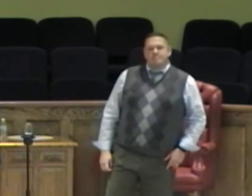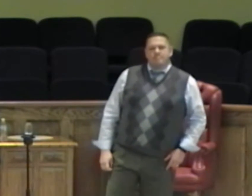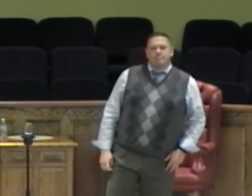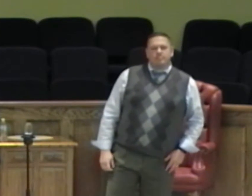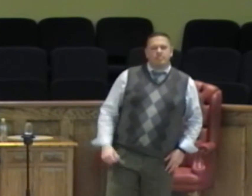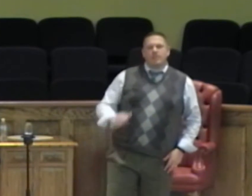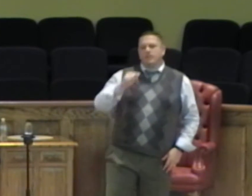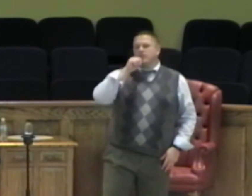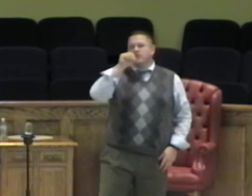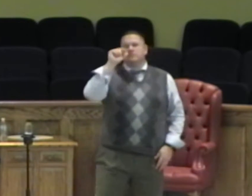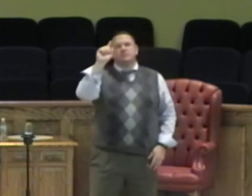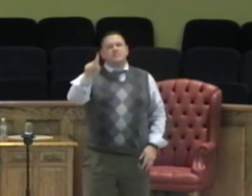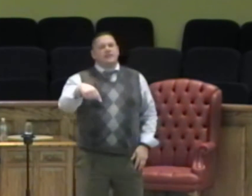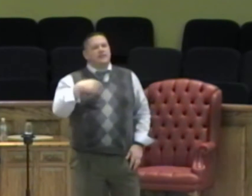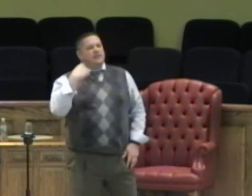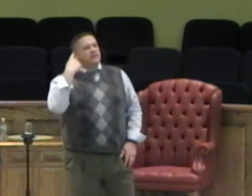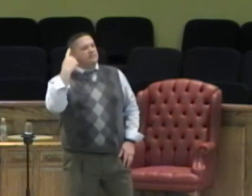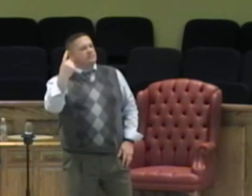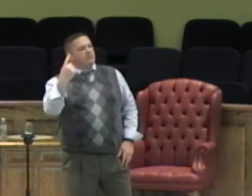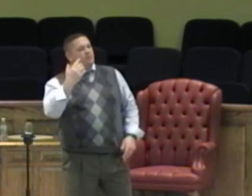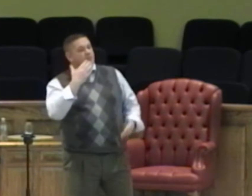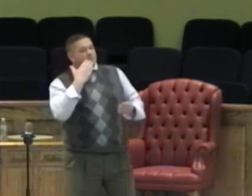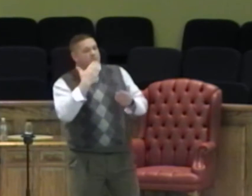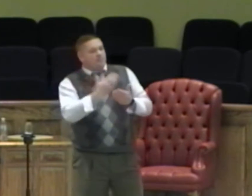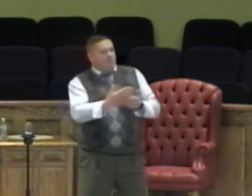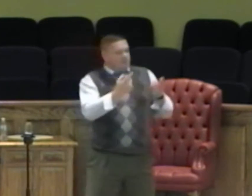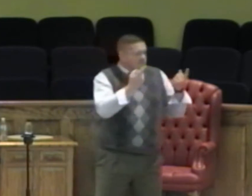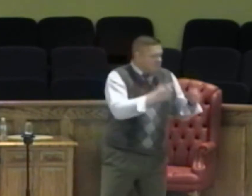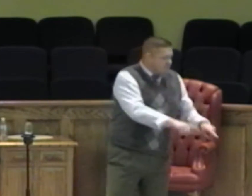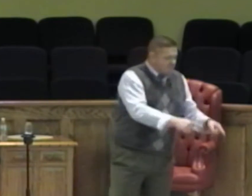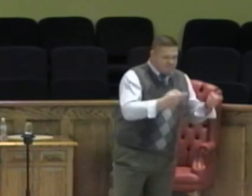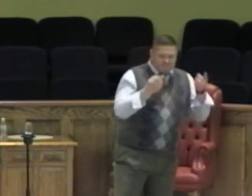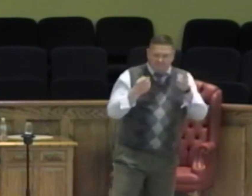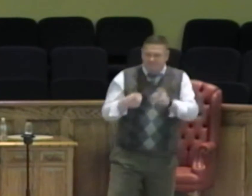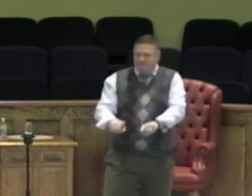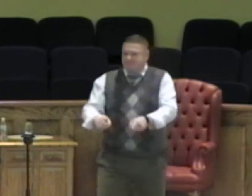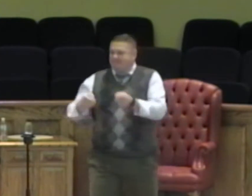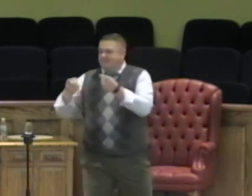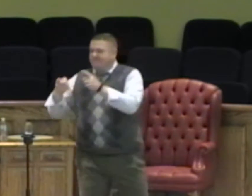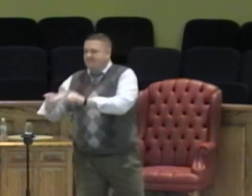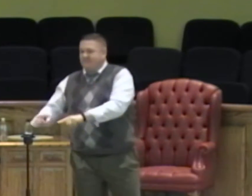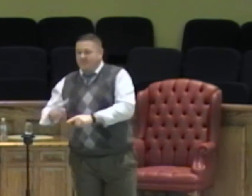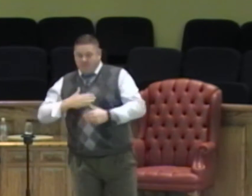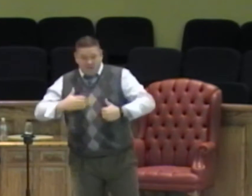It's not all about the good things In this life I've done